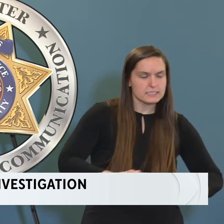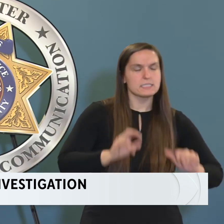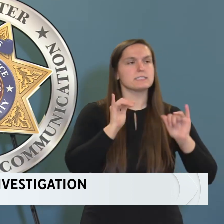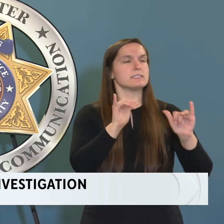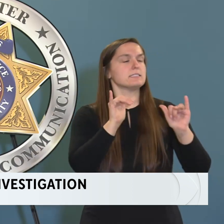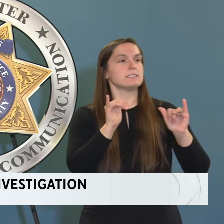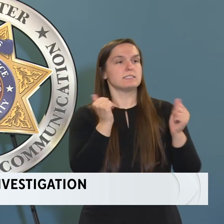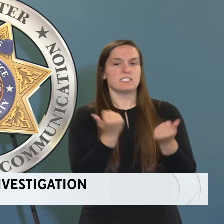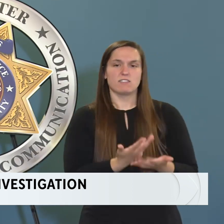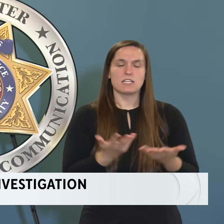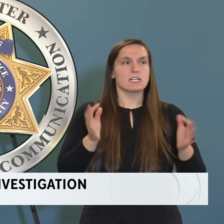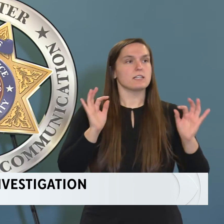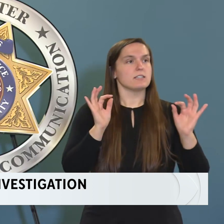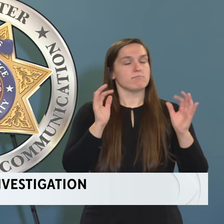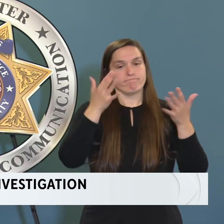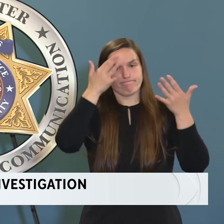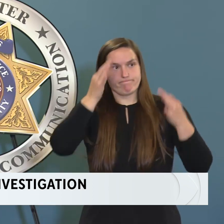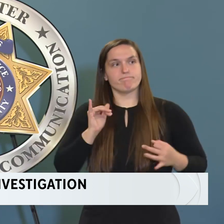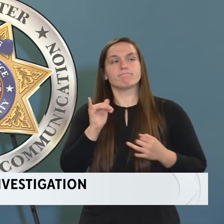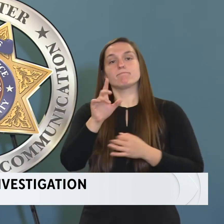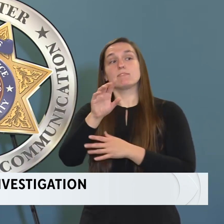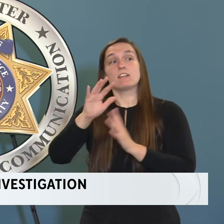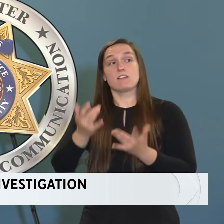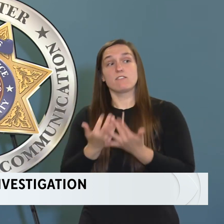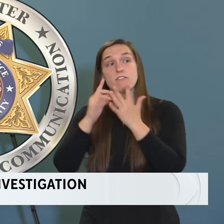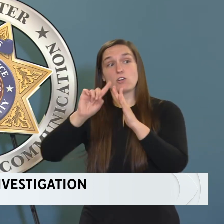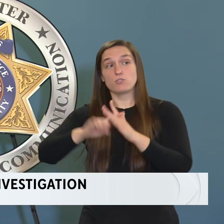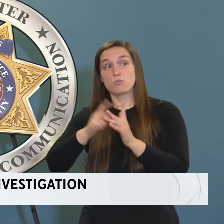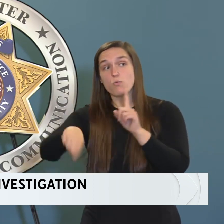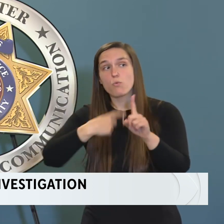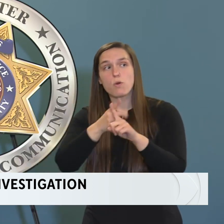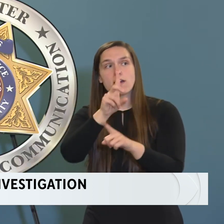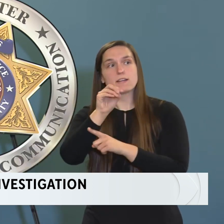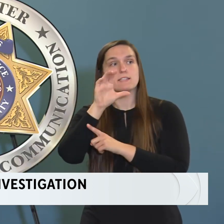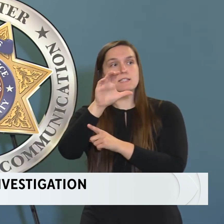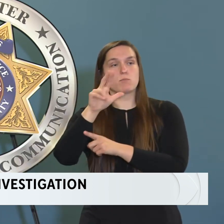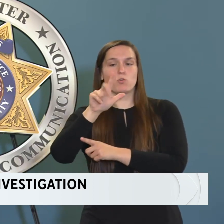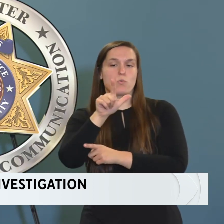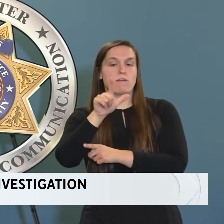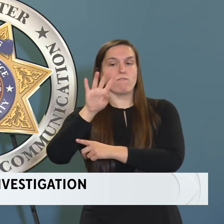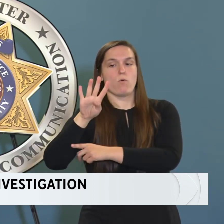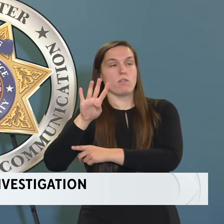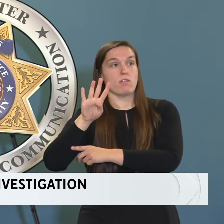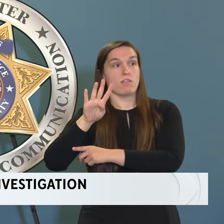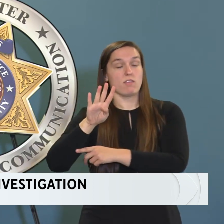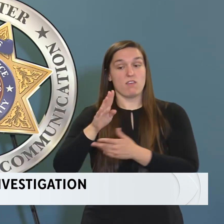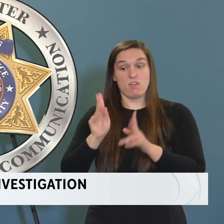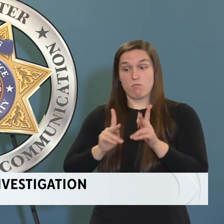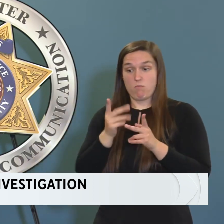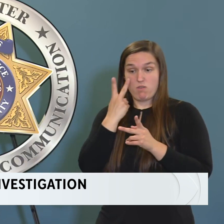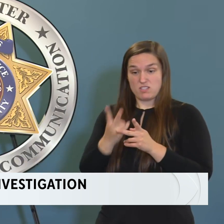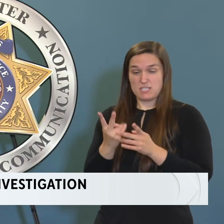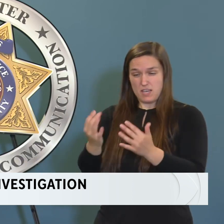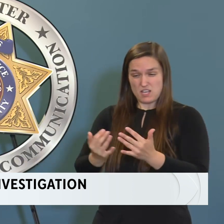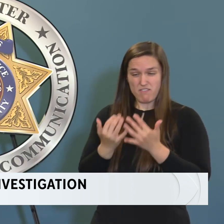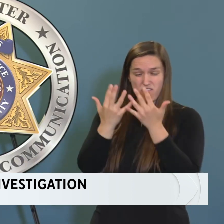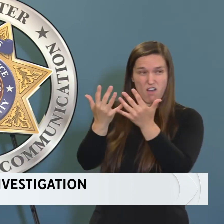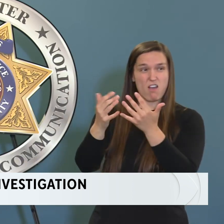TIME TO DETERMINE IF ANYBODY STARTED A FIRE ON DECEMBER 30th. AND THROUGH ALL OF THE ANALYSIS AND THE INTERVIEWS, WE